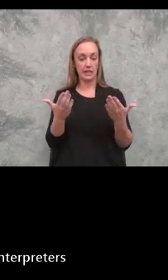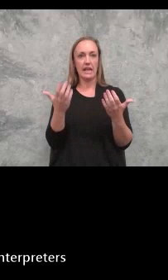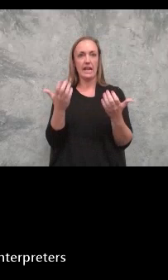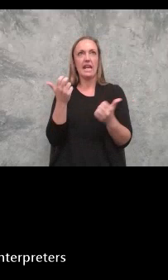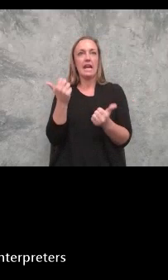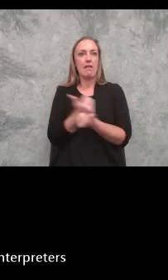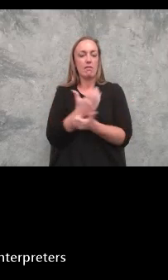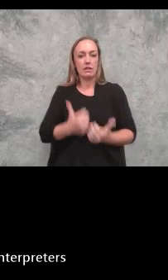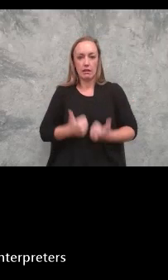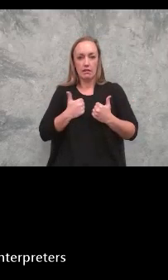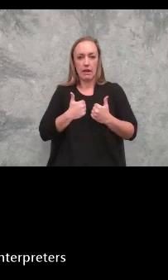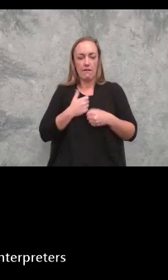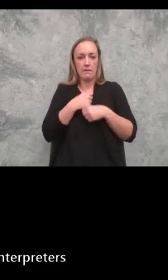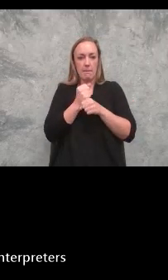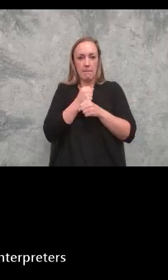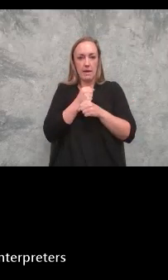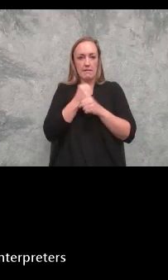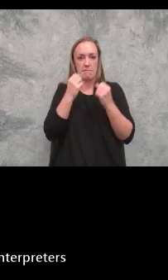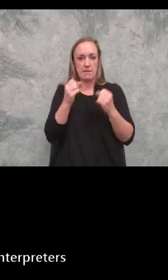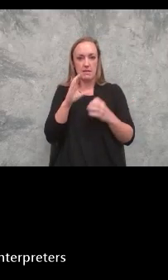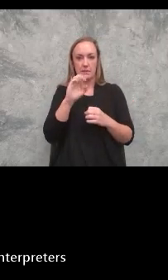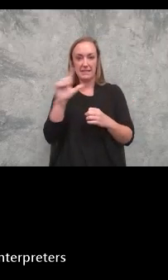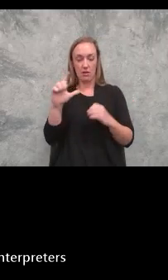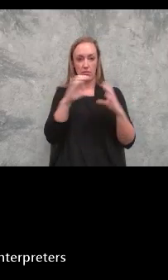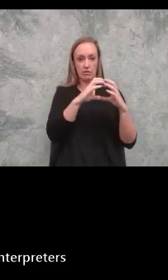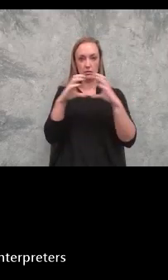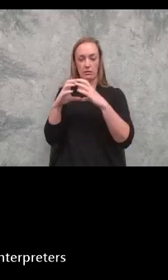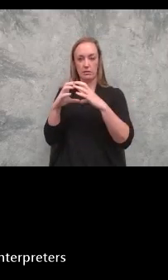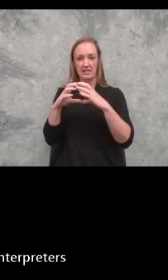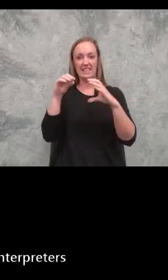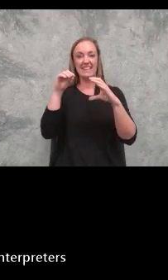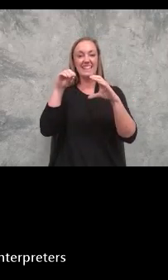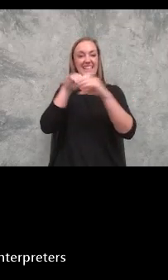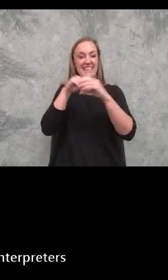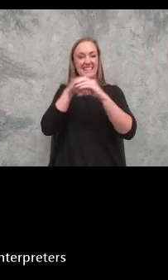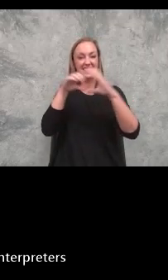and within each cell are little components called organelles that each have their own